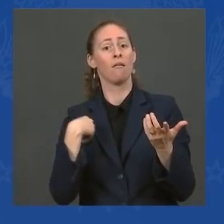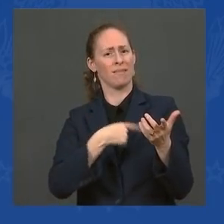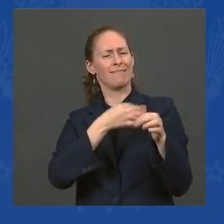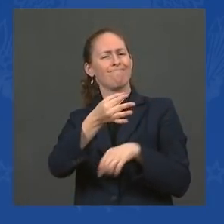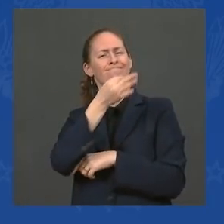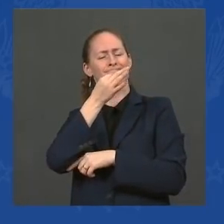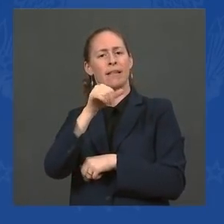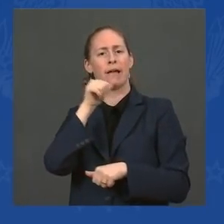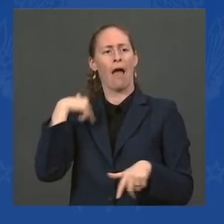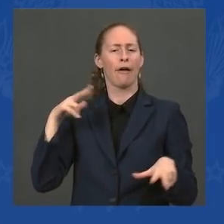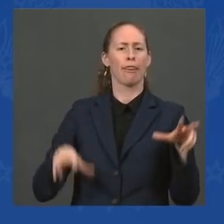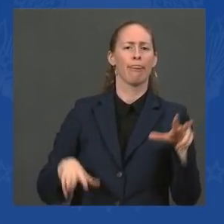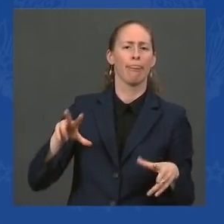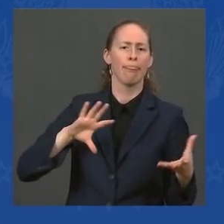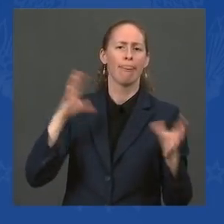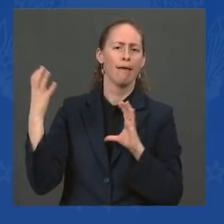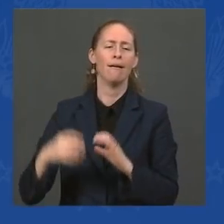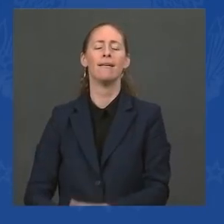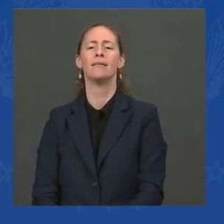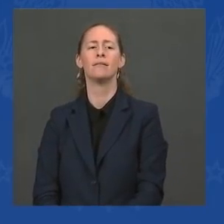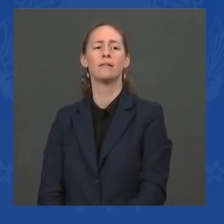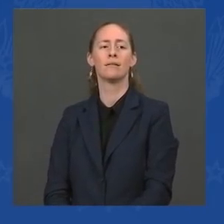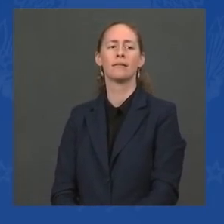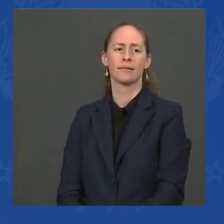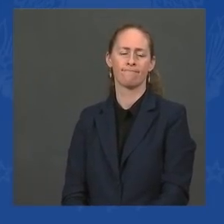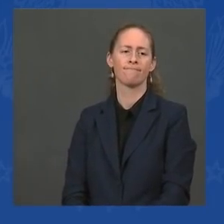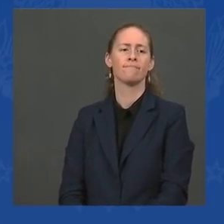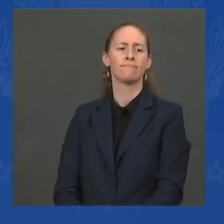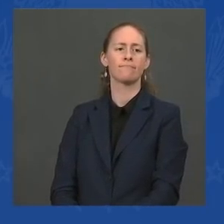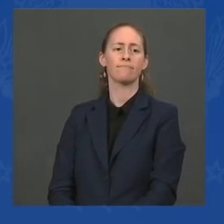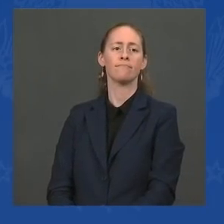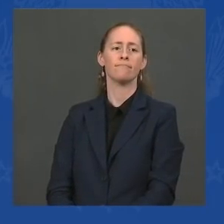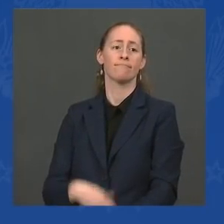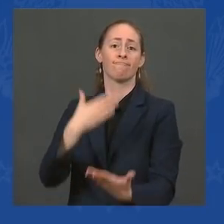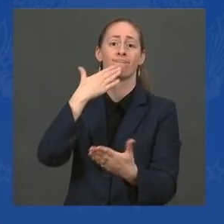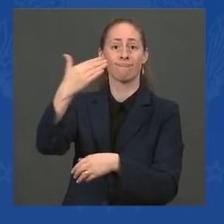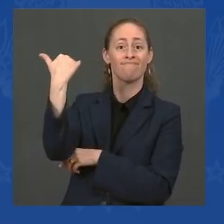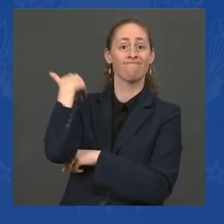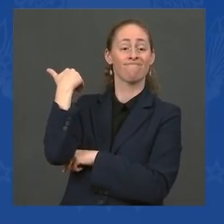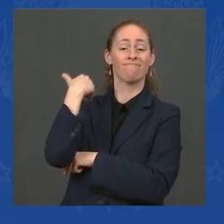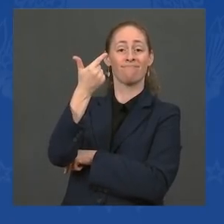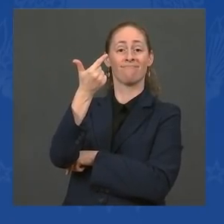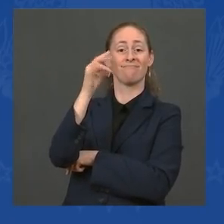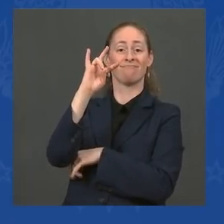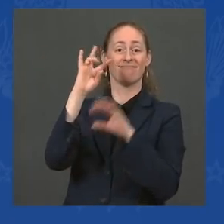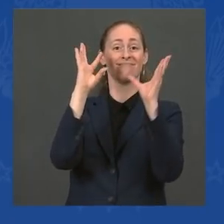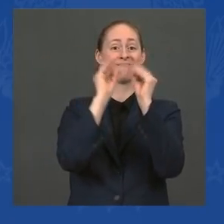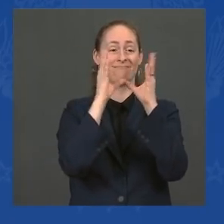because when I got back from the G7, and subsequently with a number of virtual meetings